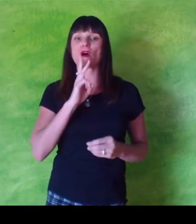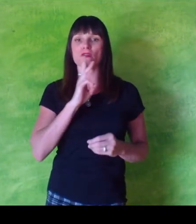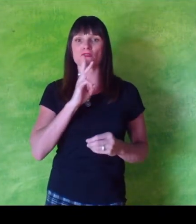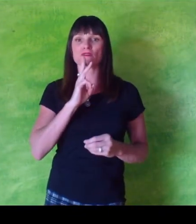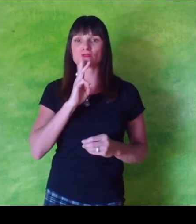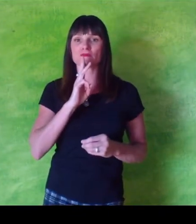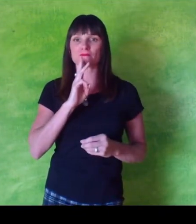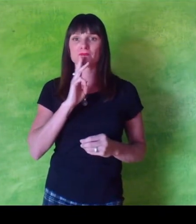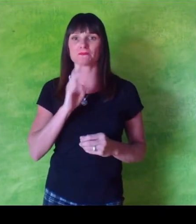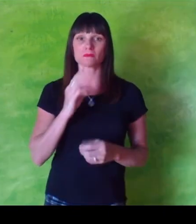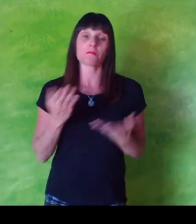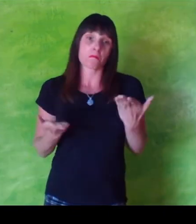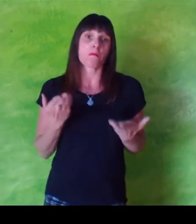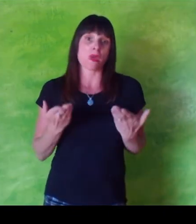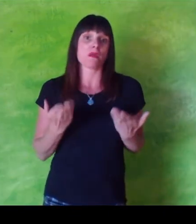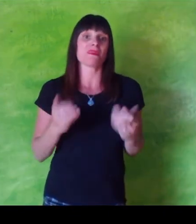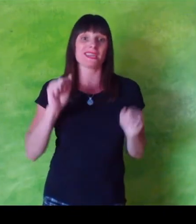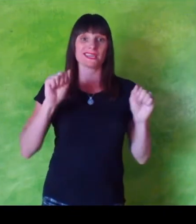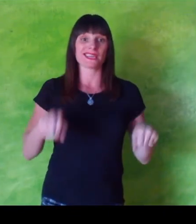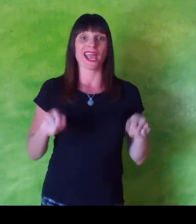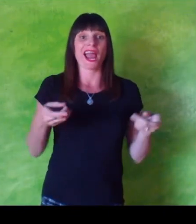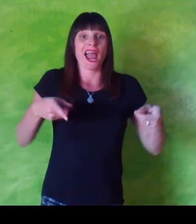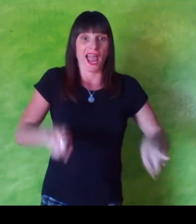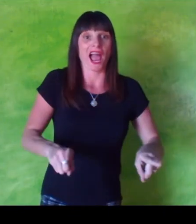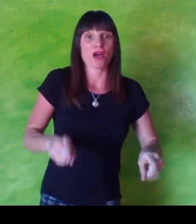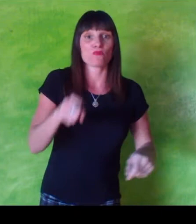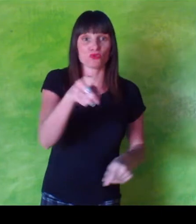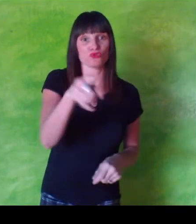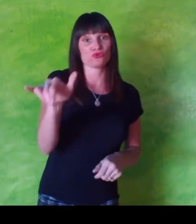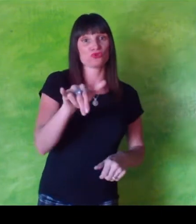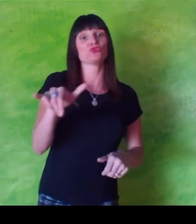really you know go by feel no the discreet measurements that I give you.